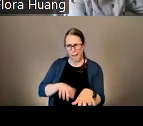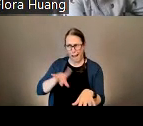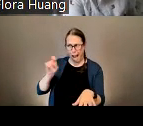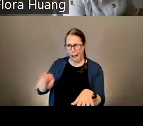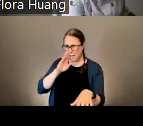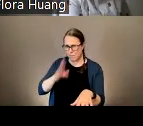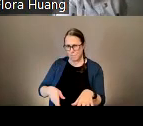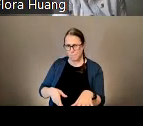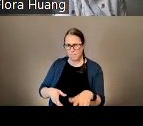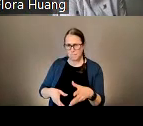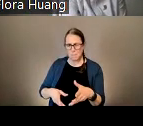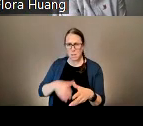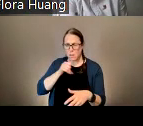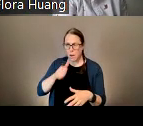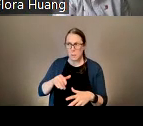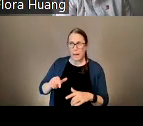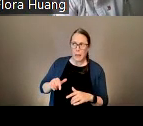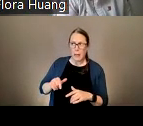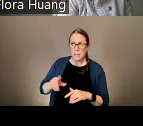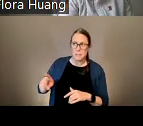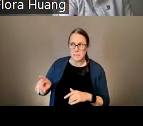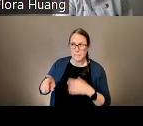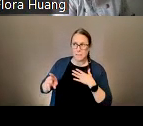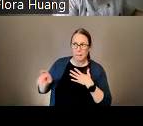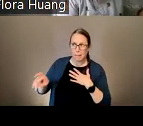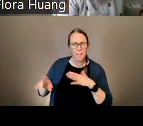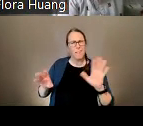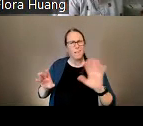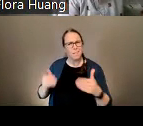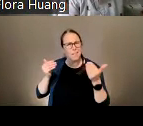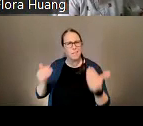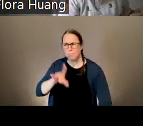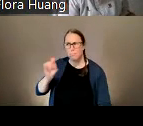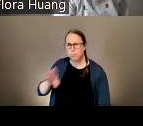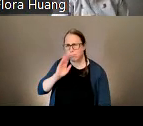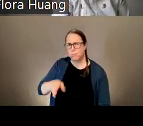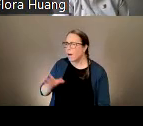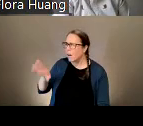Try to, if you can, try to find out what people are going to find most useful.